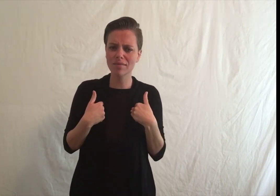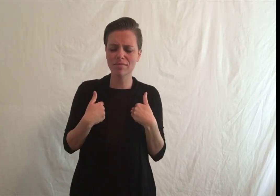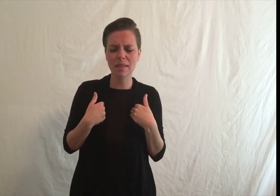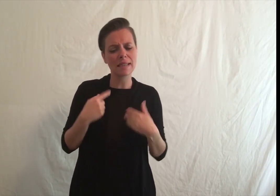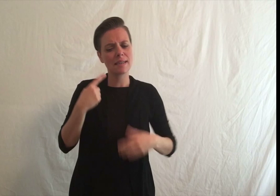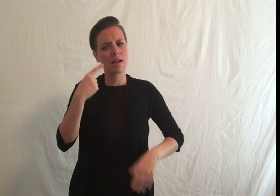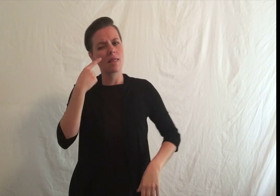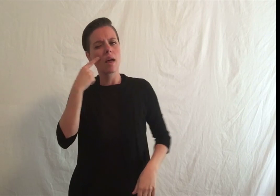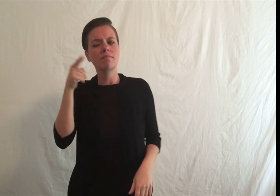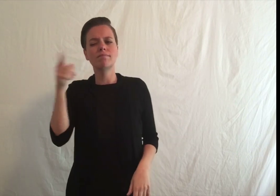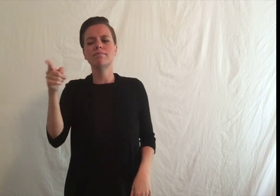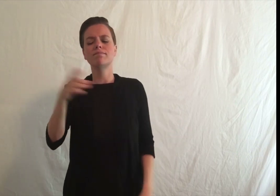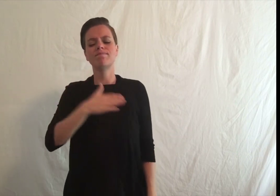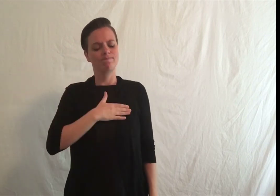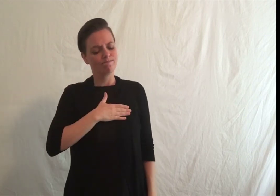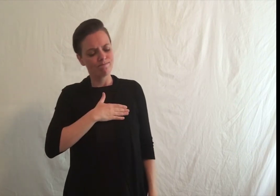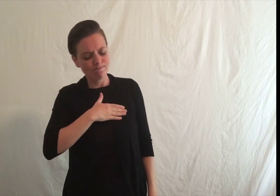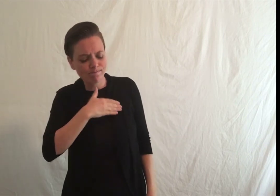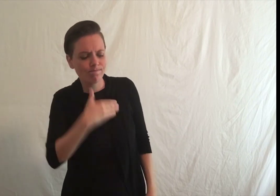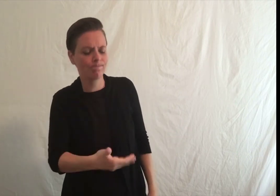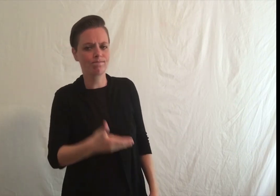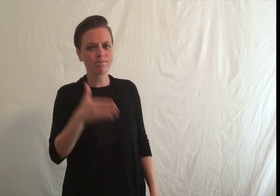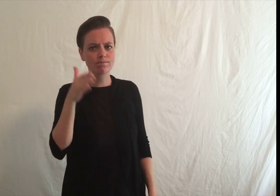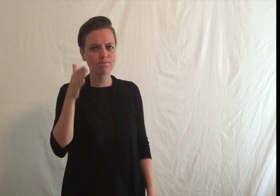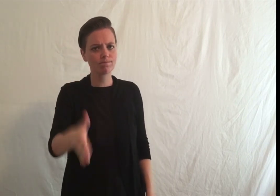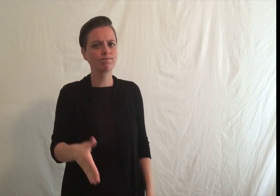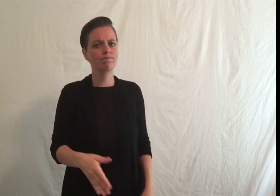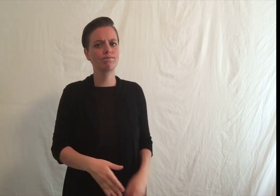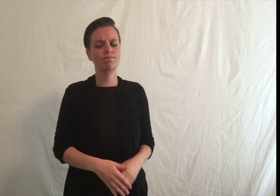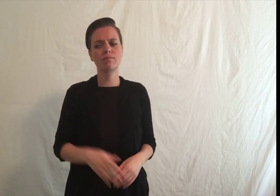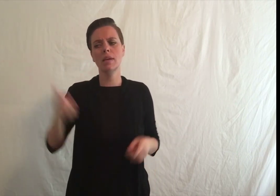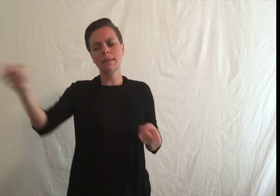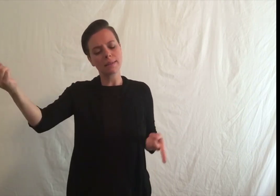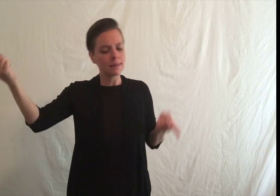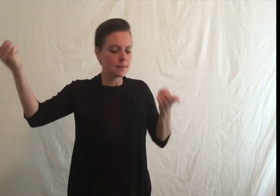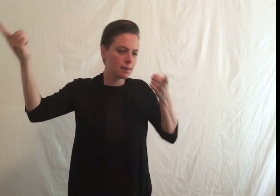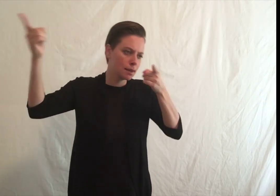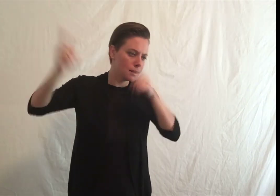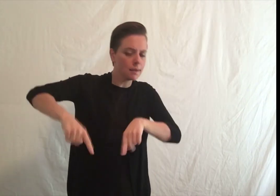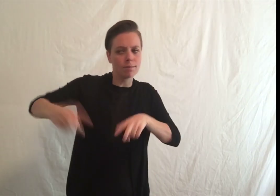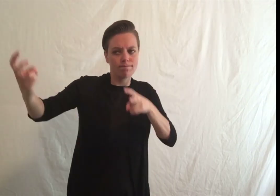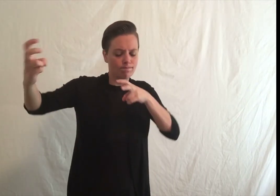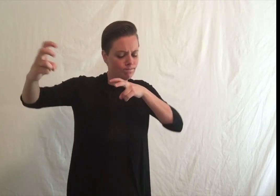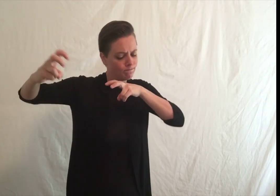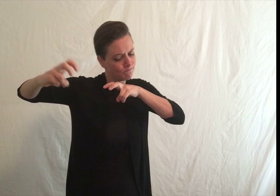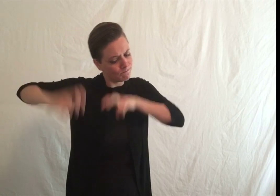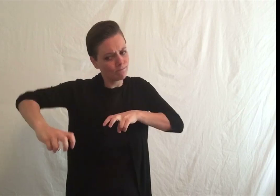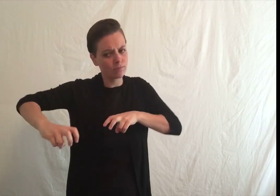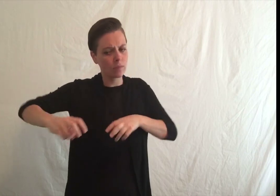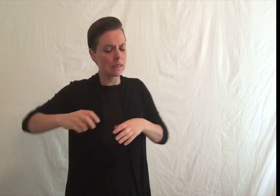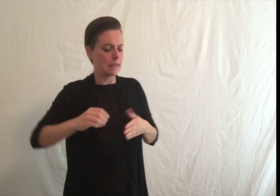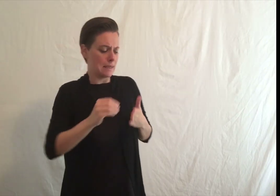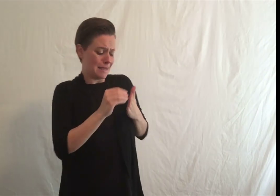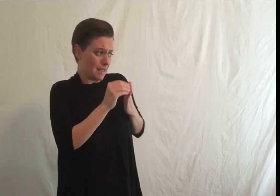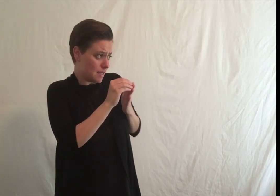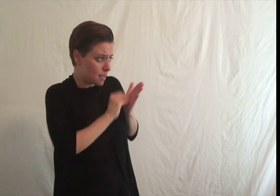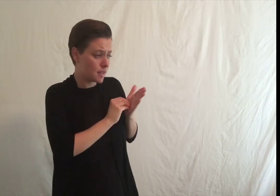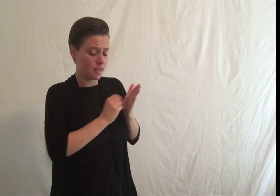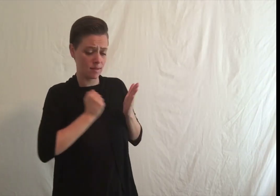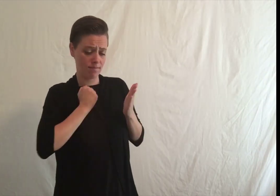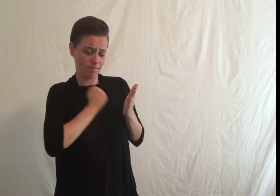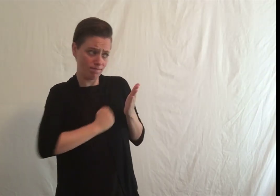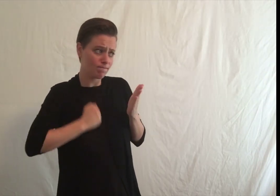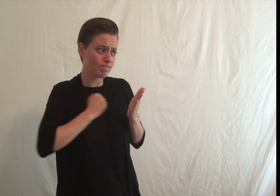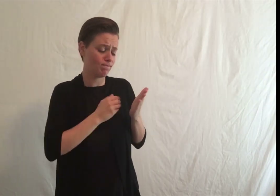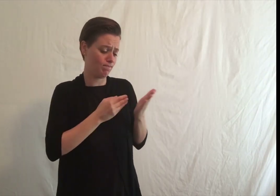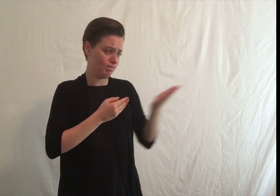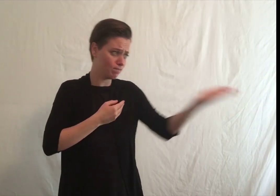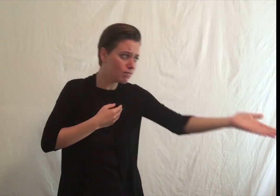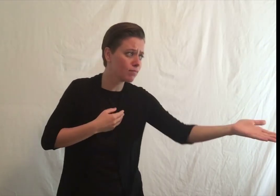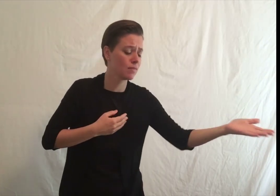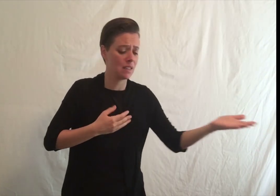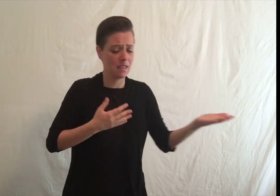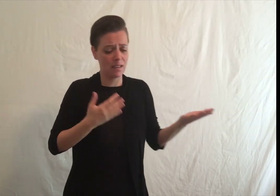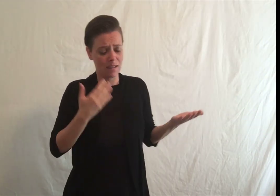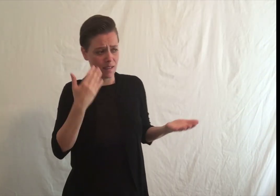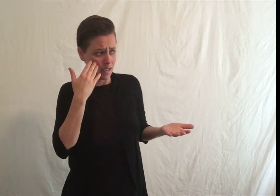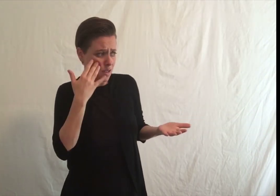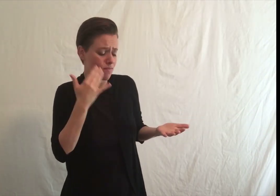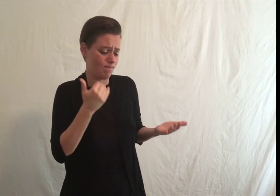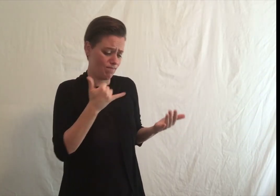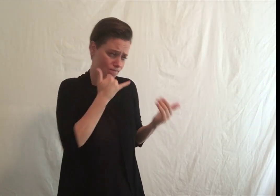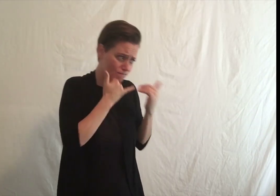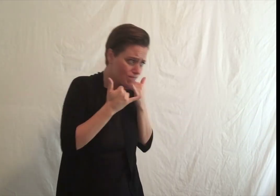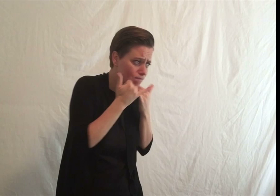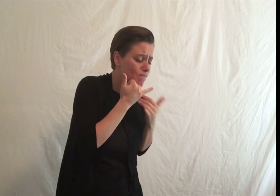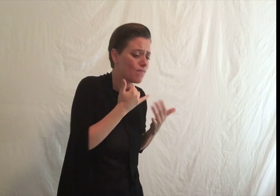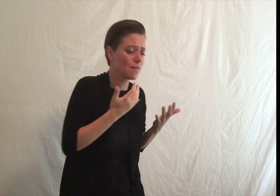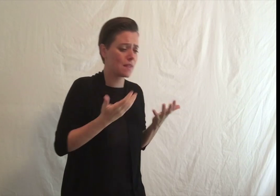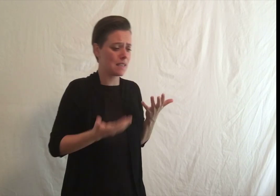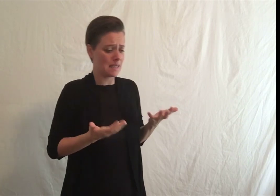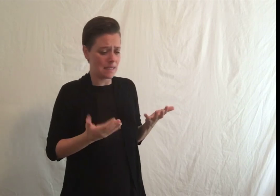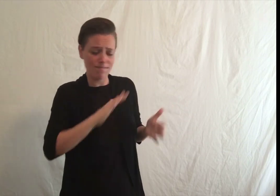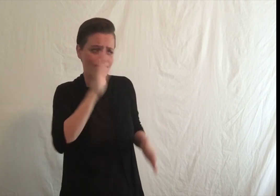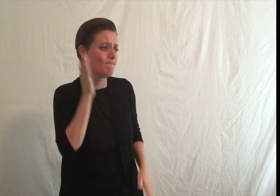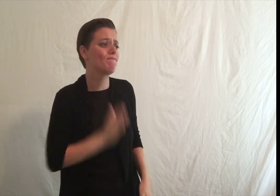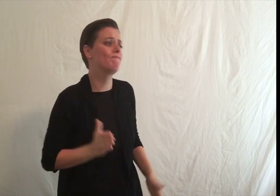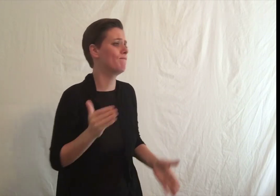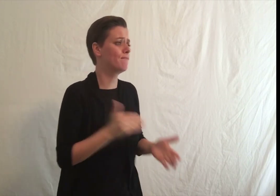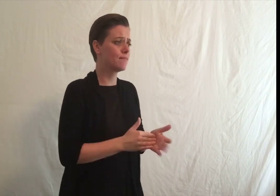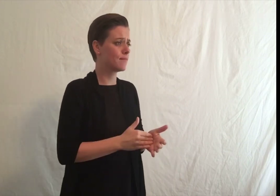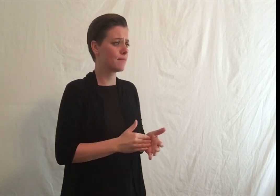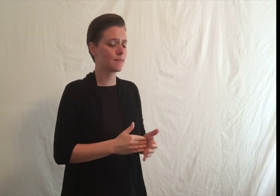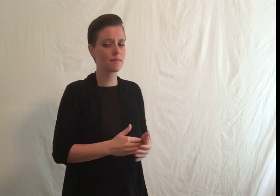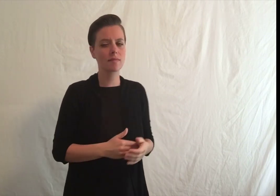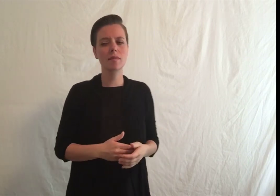[I thought] he’s going to settle, formally apologize, [acknowledge he was wrong and never again]